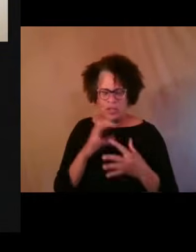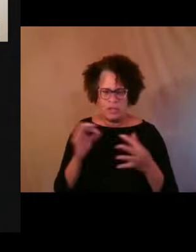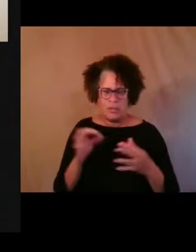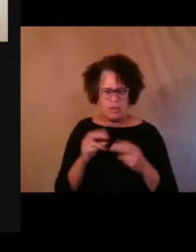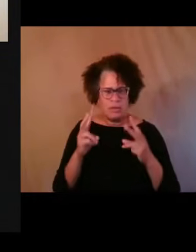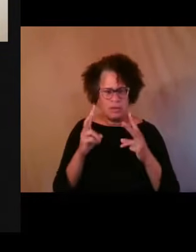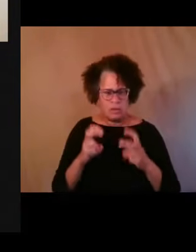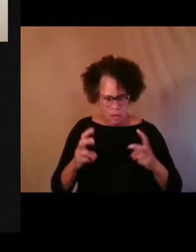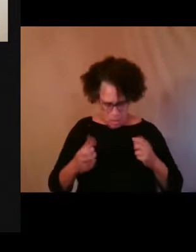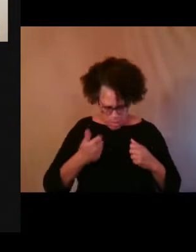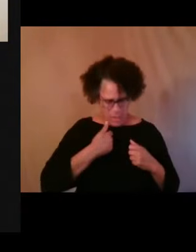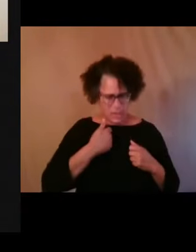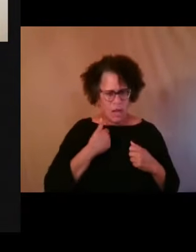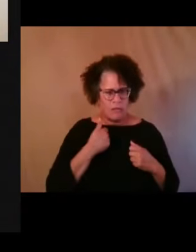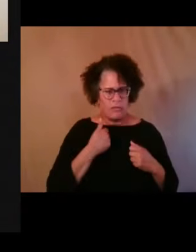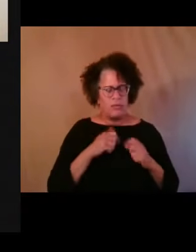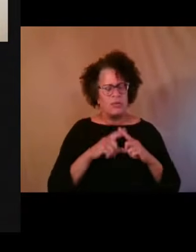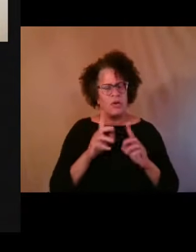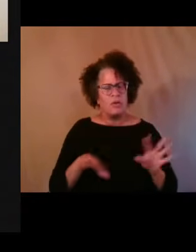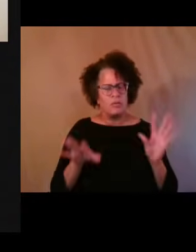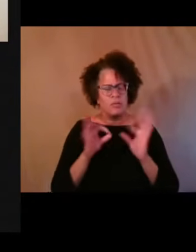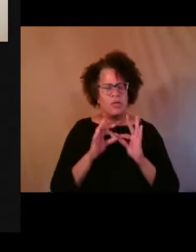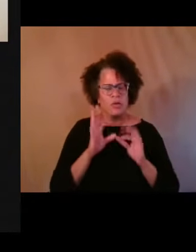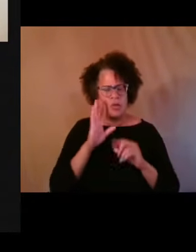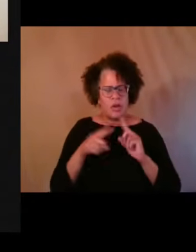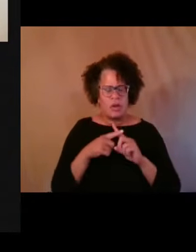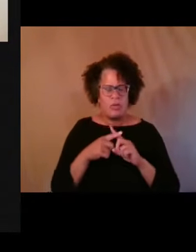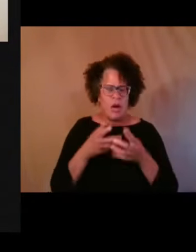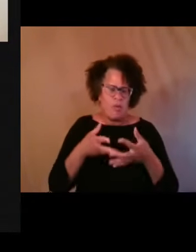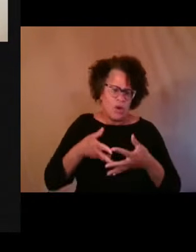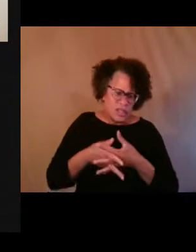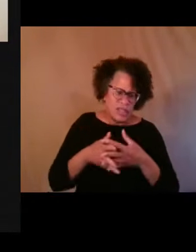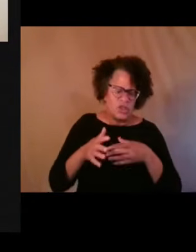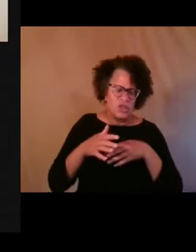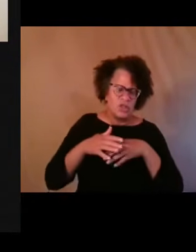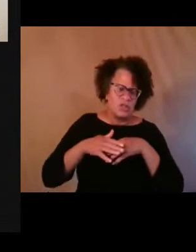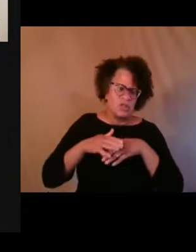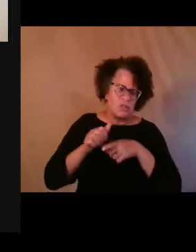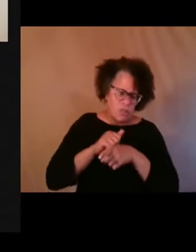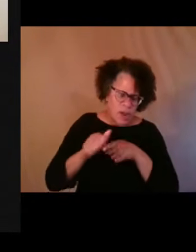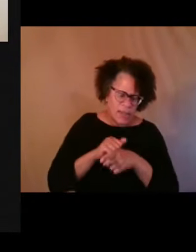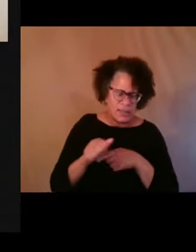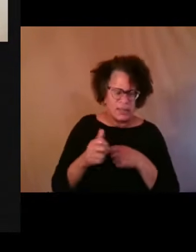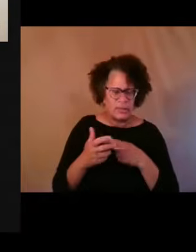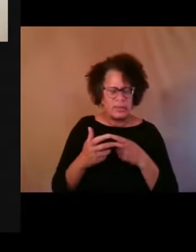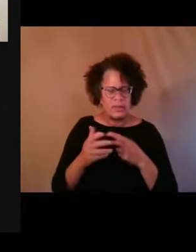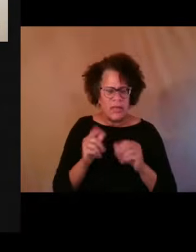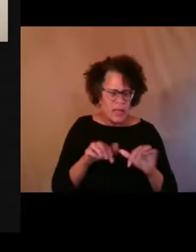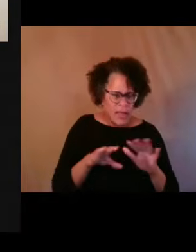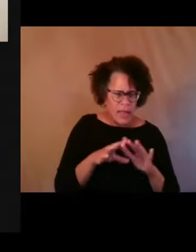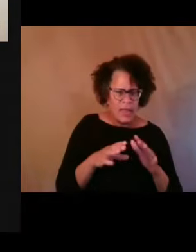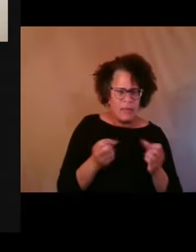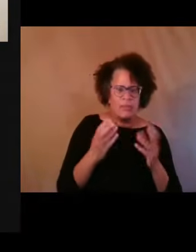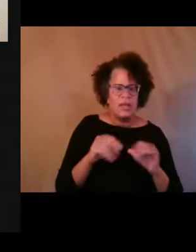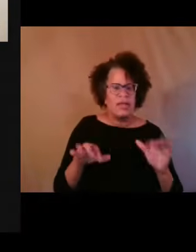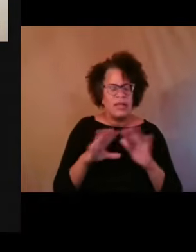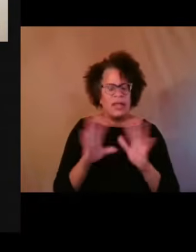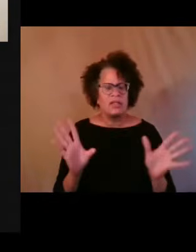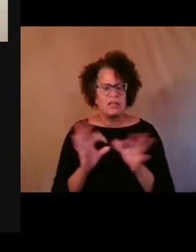but also when we look at indigenous practice, Afro indigenous, indigenous to this land and the many lands attached to is our relationship